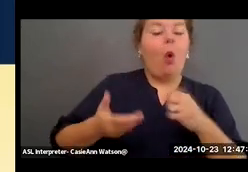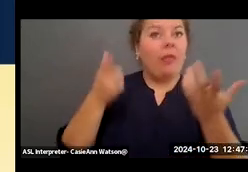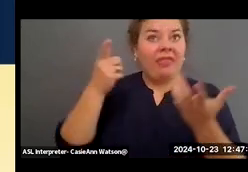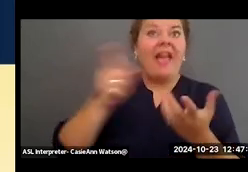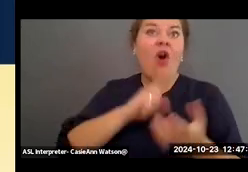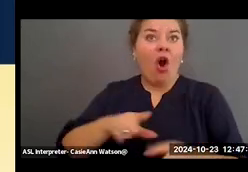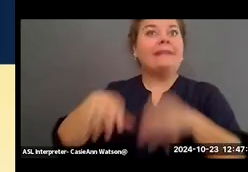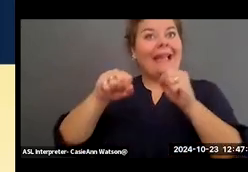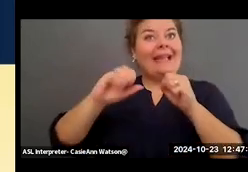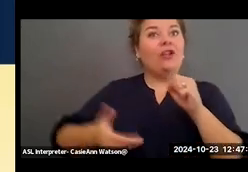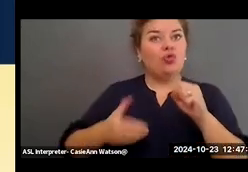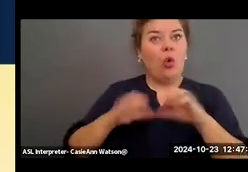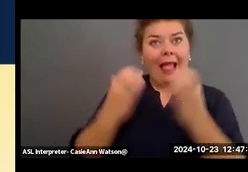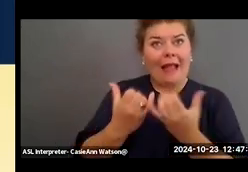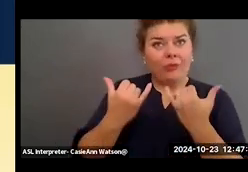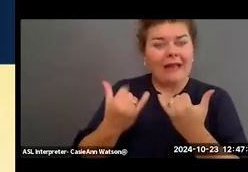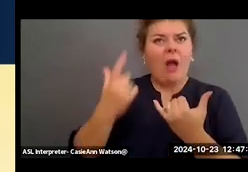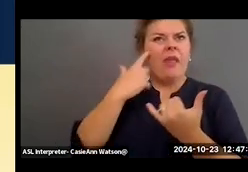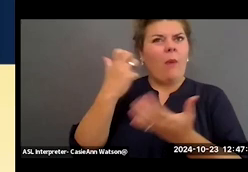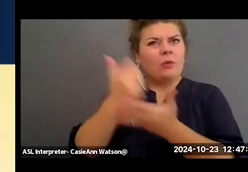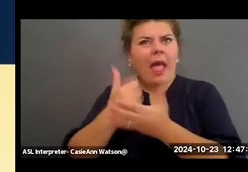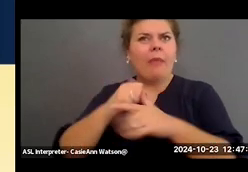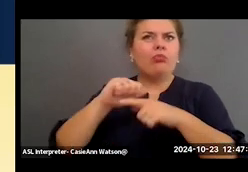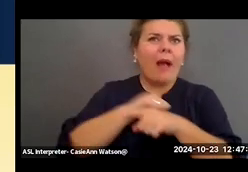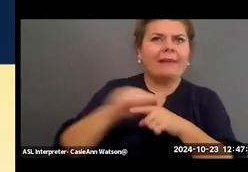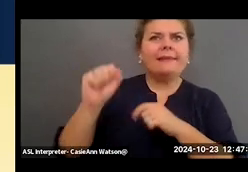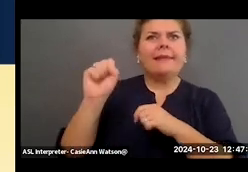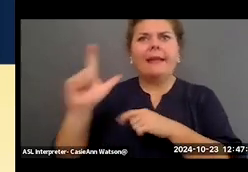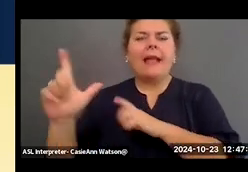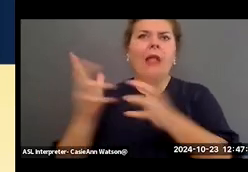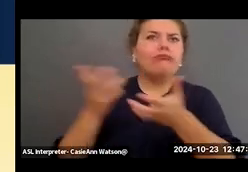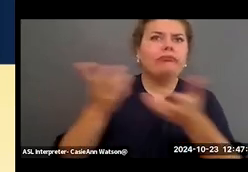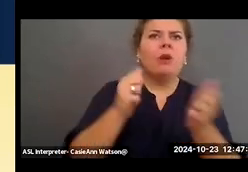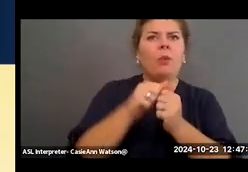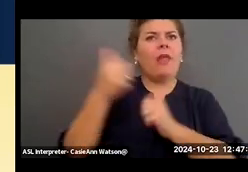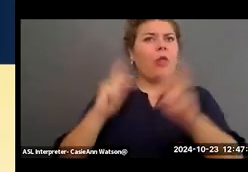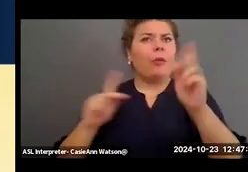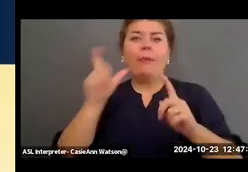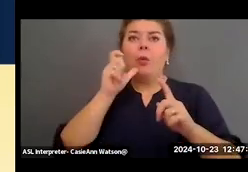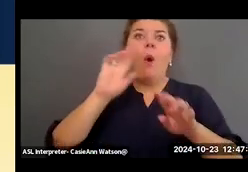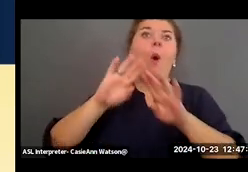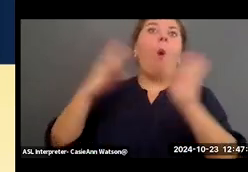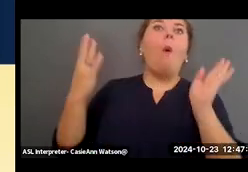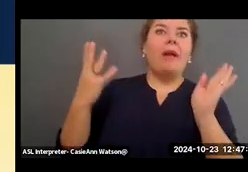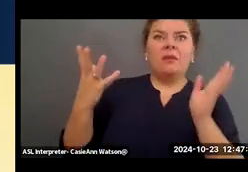They would love to find a group to help to practice their ASL and converse with others open to those who want to learn.